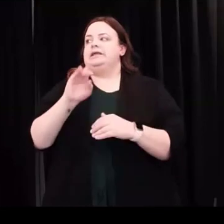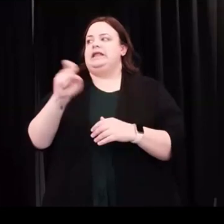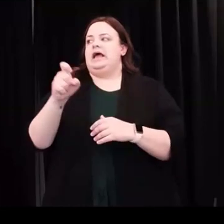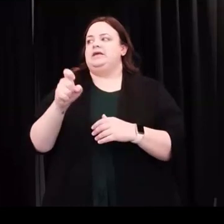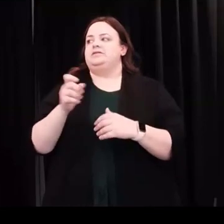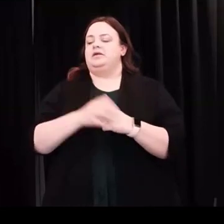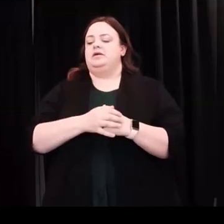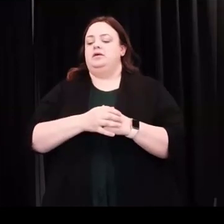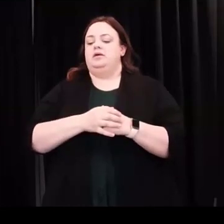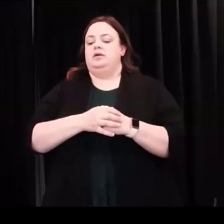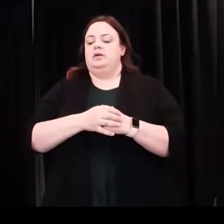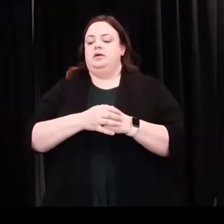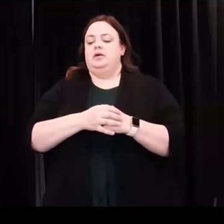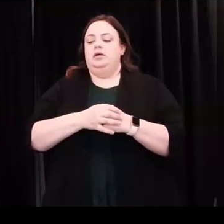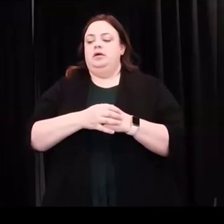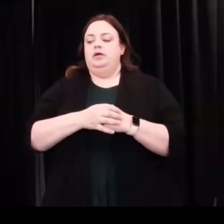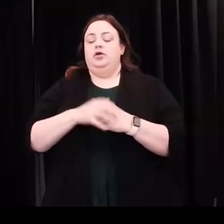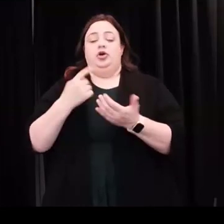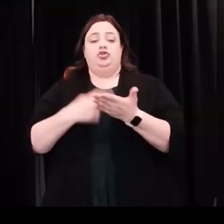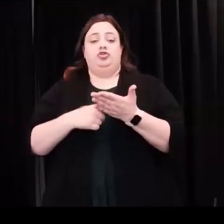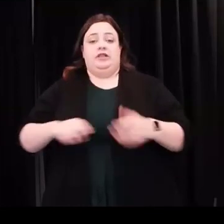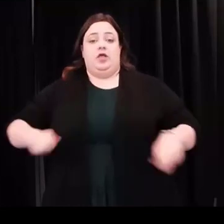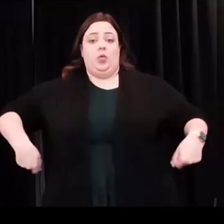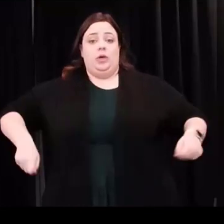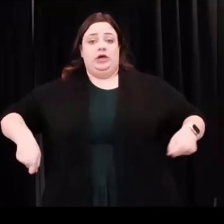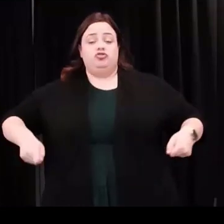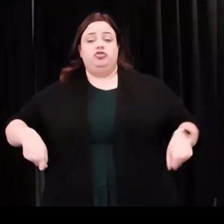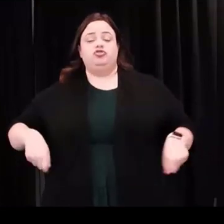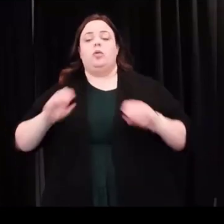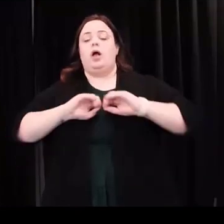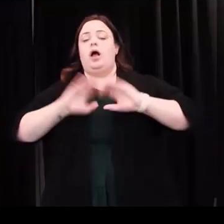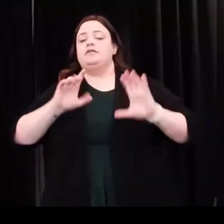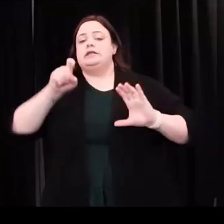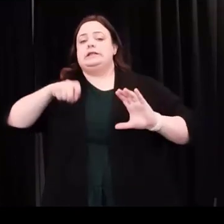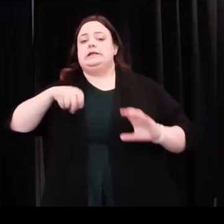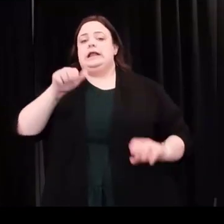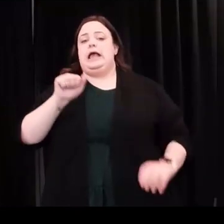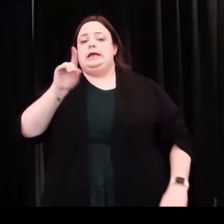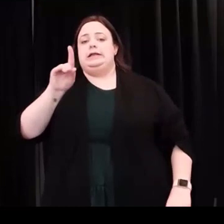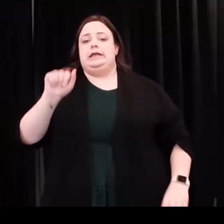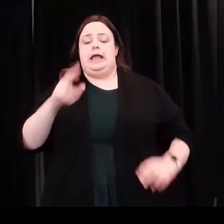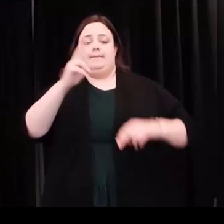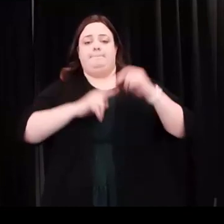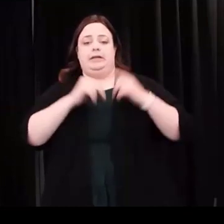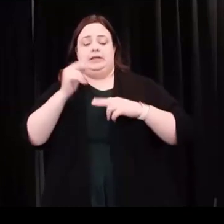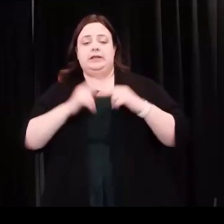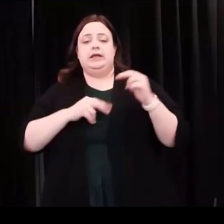To address the wheelchair she would obviously need a ADA building. It'd have to have a ramp,